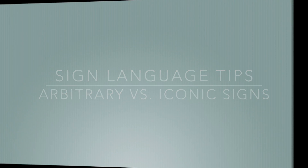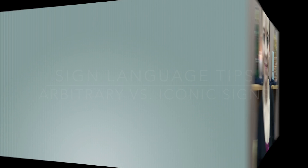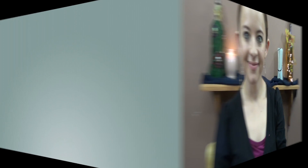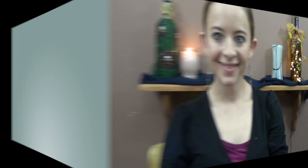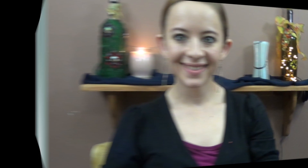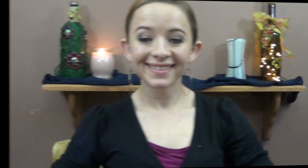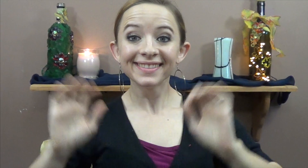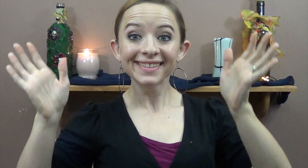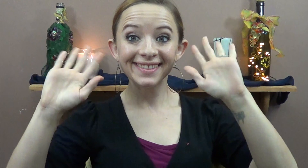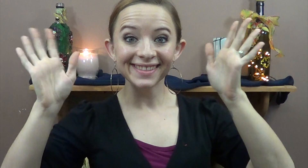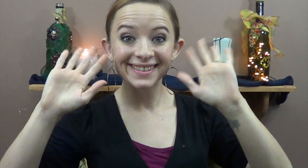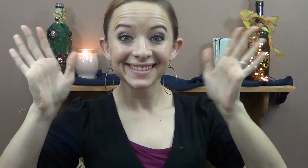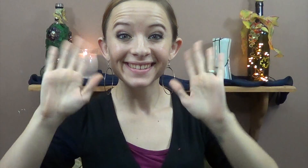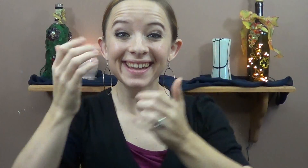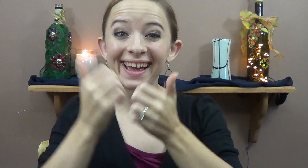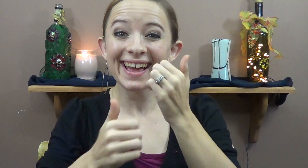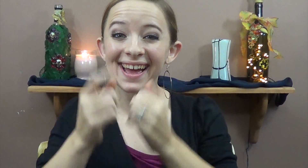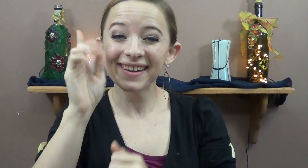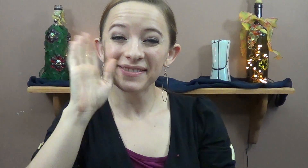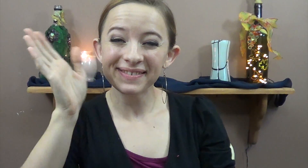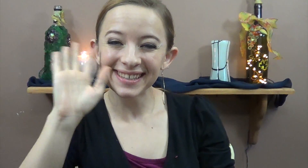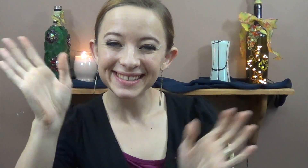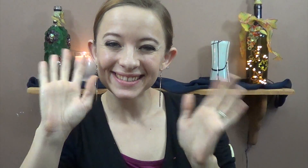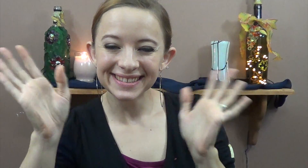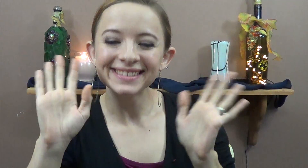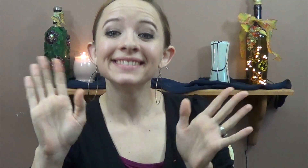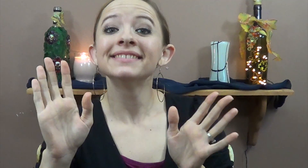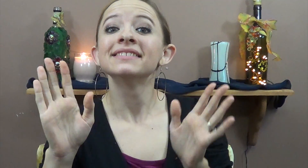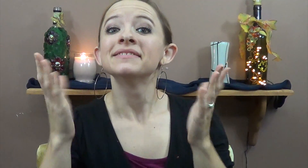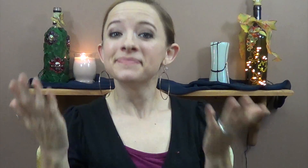Hi everybody! So,